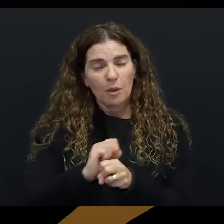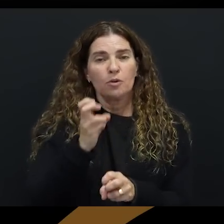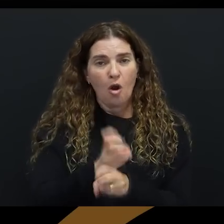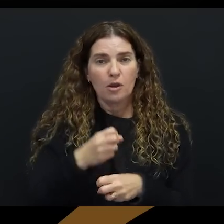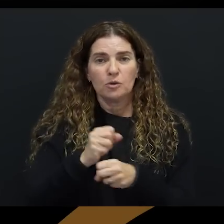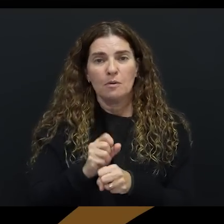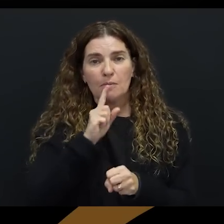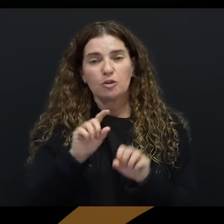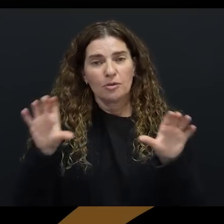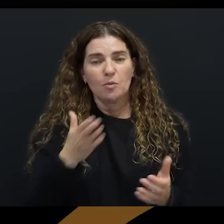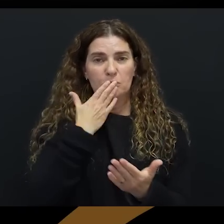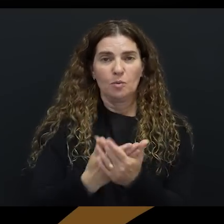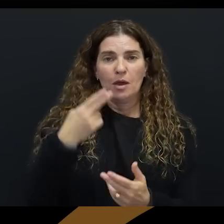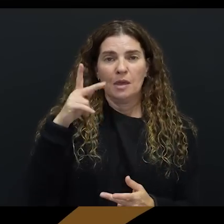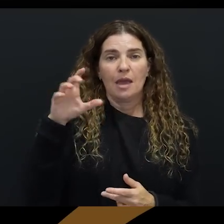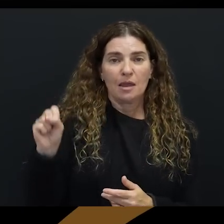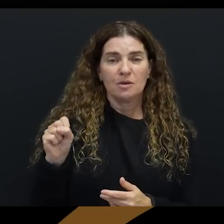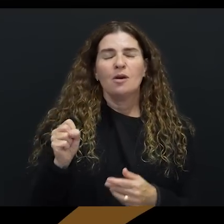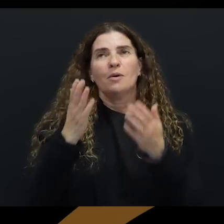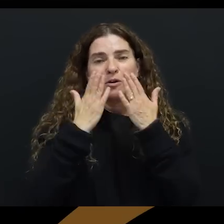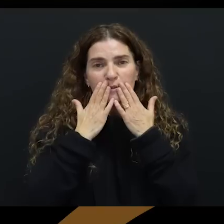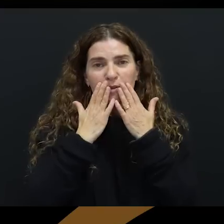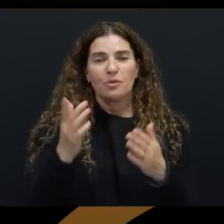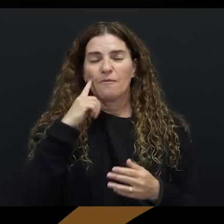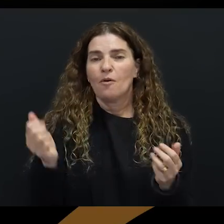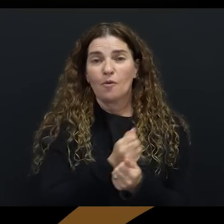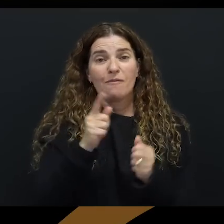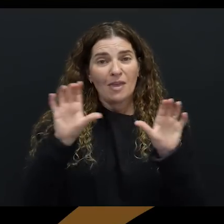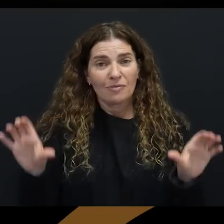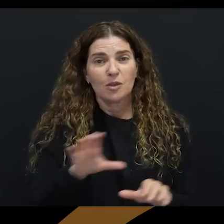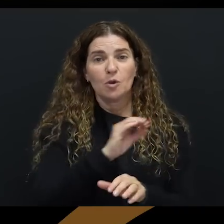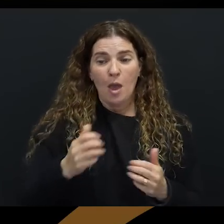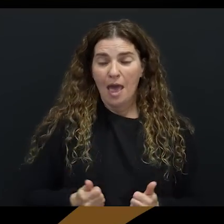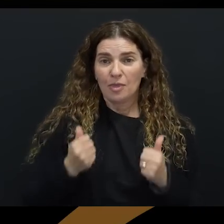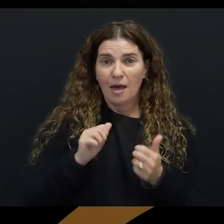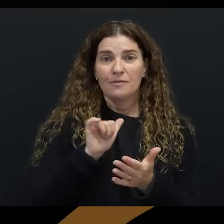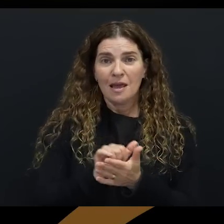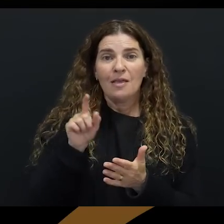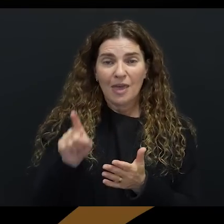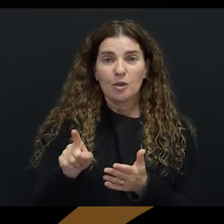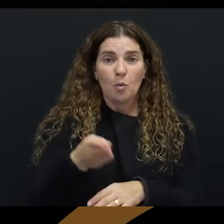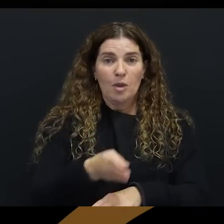Helen Keller Services, we are so thankful for everything you do and the lives that you make so much better.